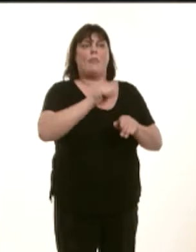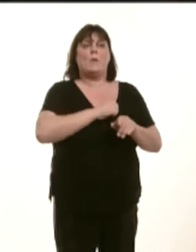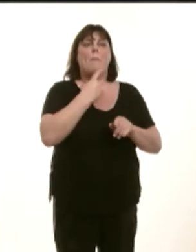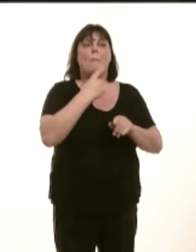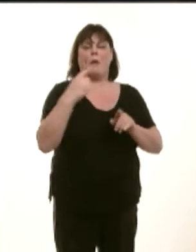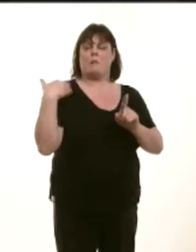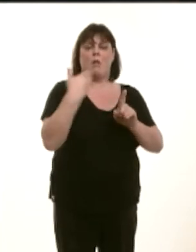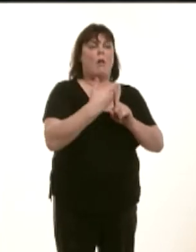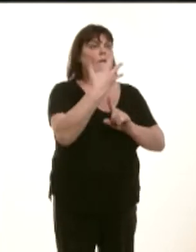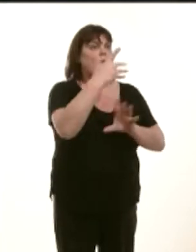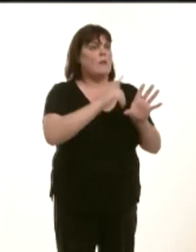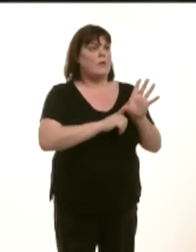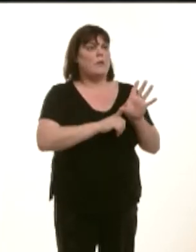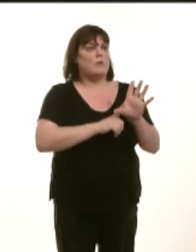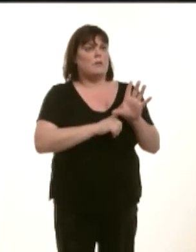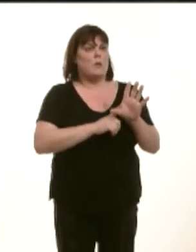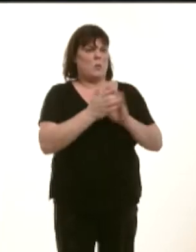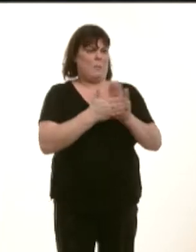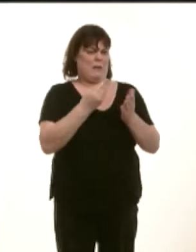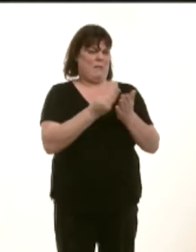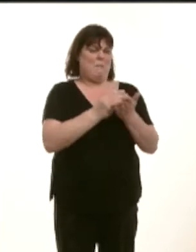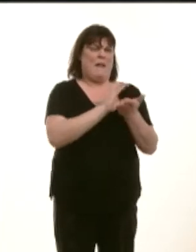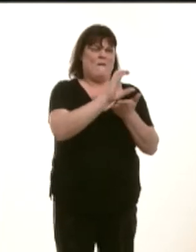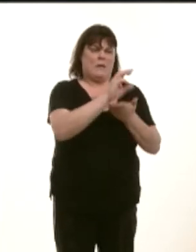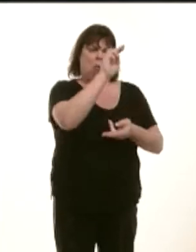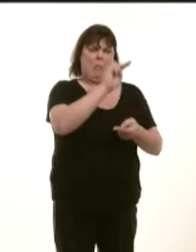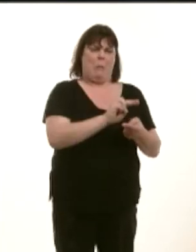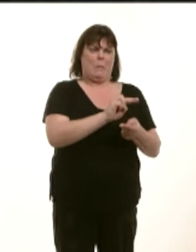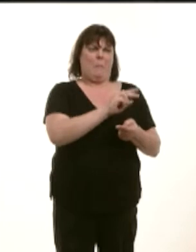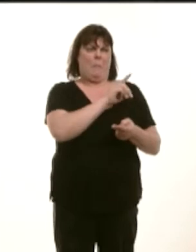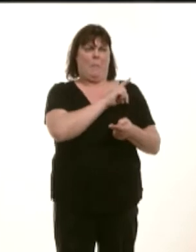the last five years, which is relatively low, considering the high capital cost of maintaining